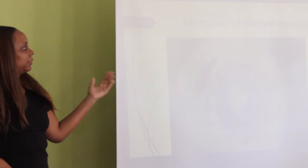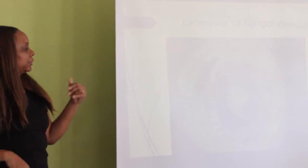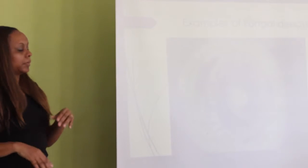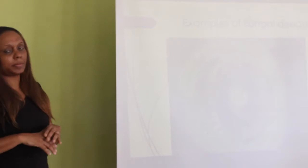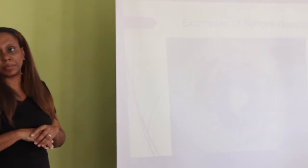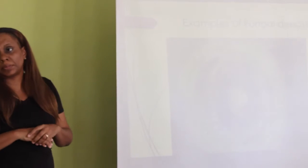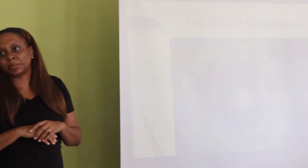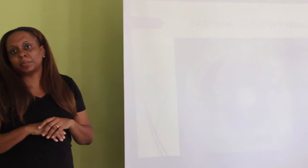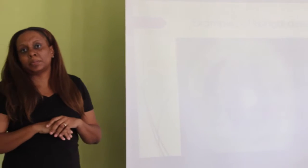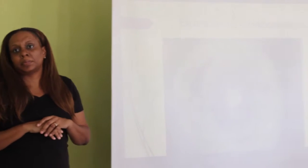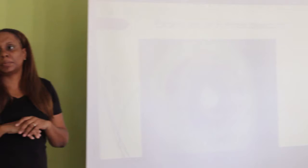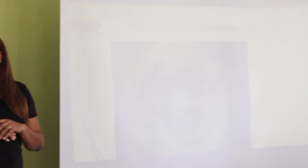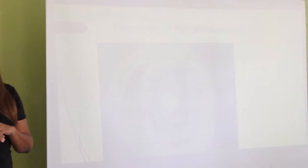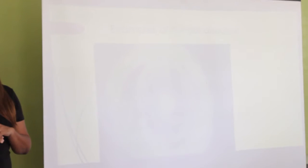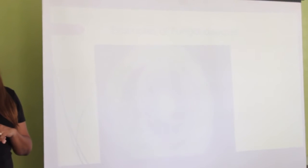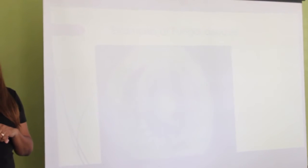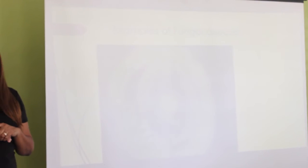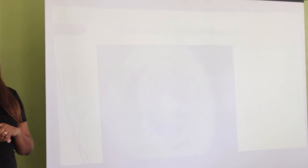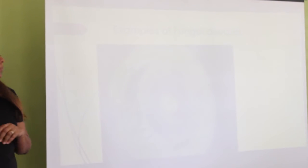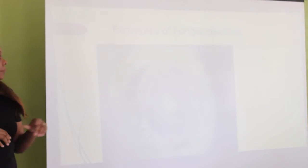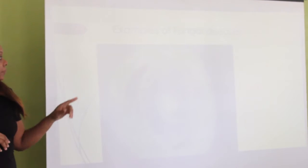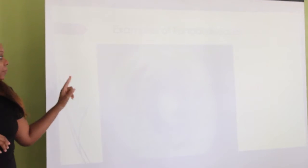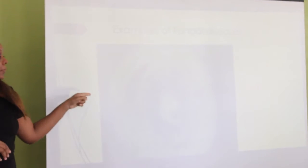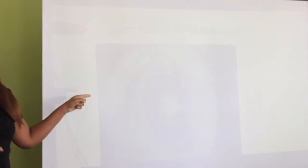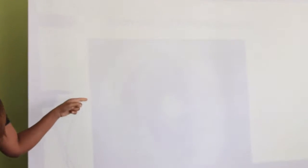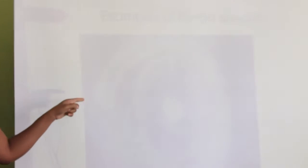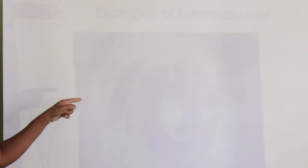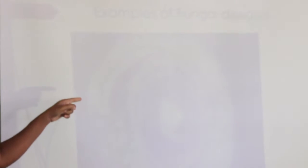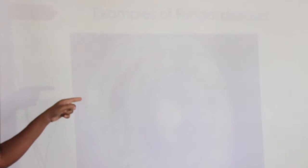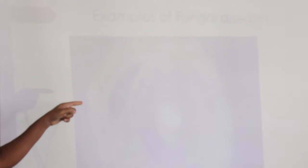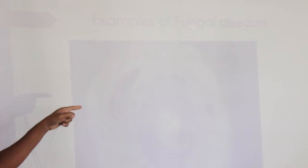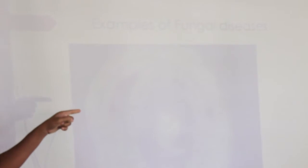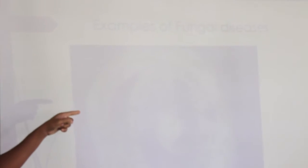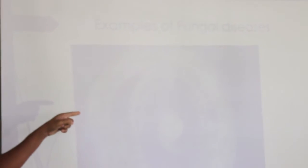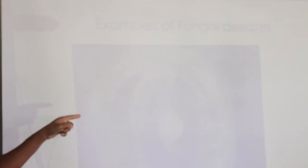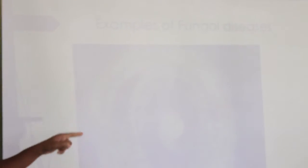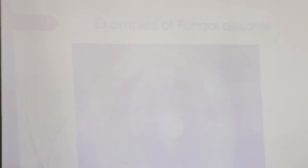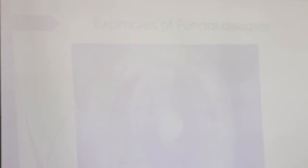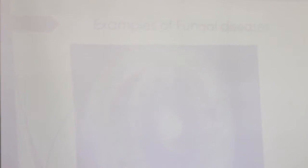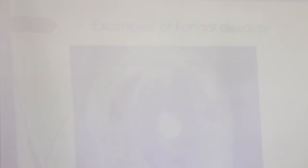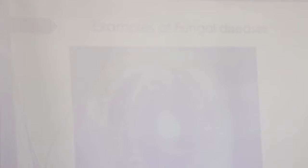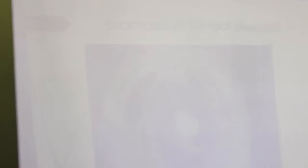effect but like this is that onion uh if you cut open your own onion and you see those type of